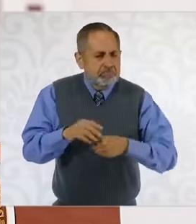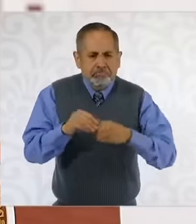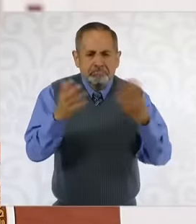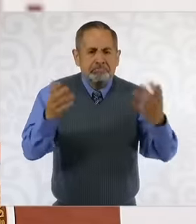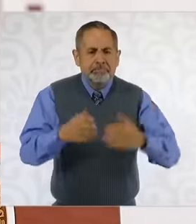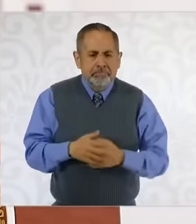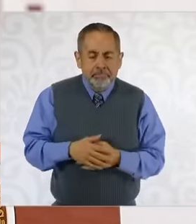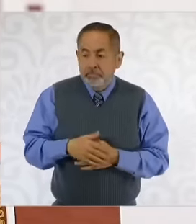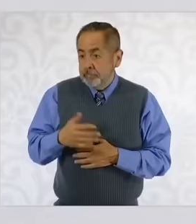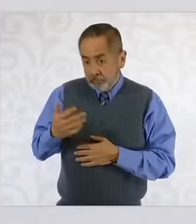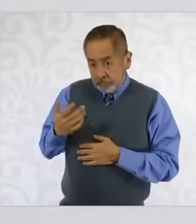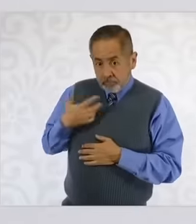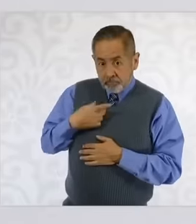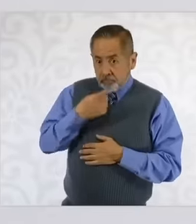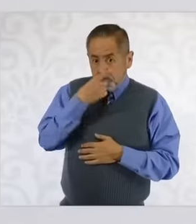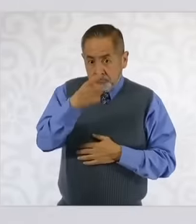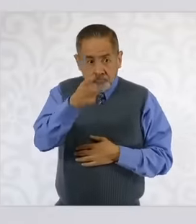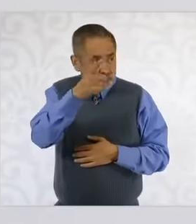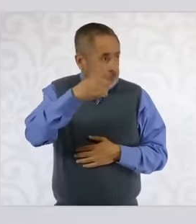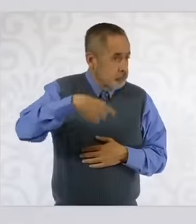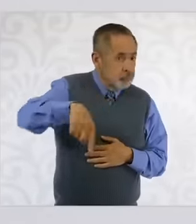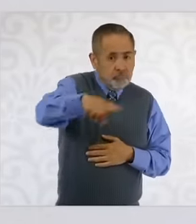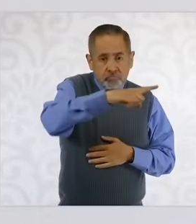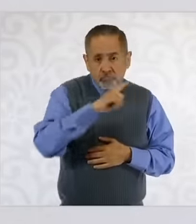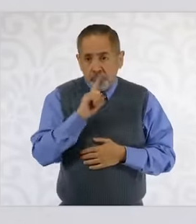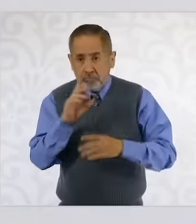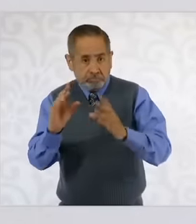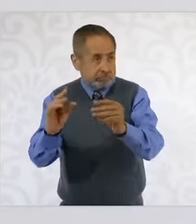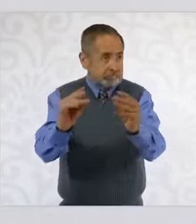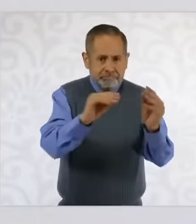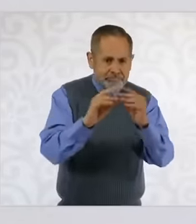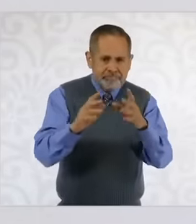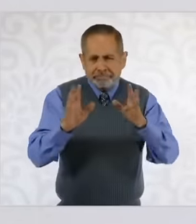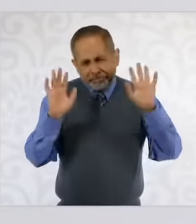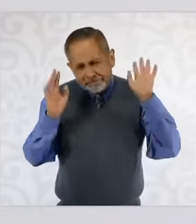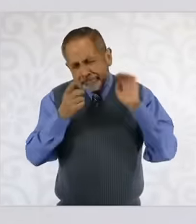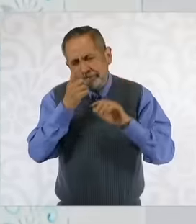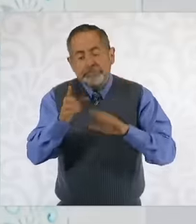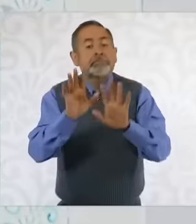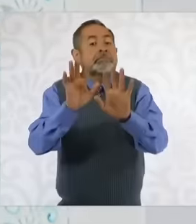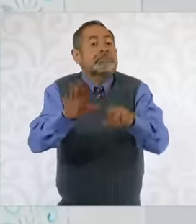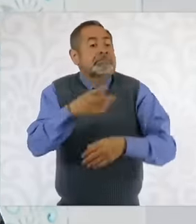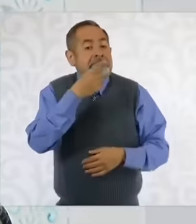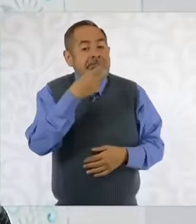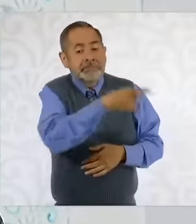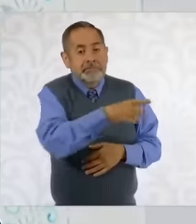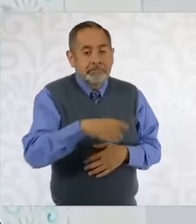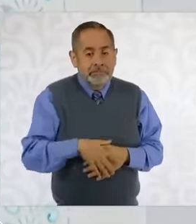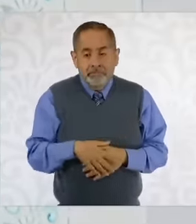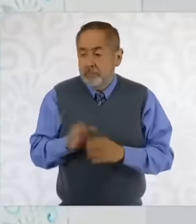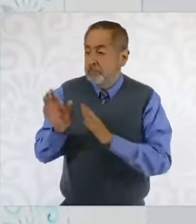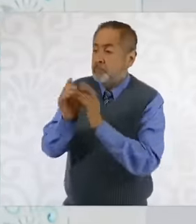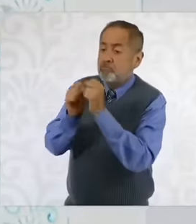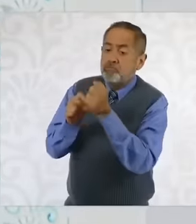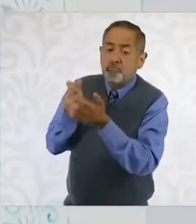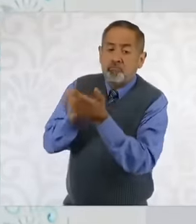to the rats? Well, they already said that we are going to modify the Constitution so that torture is truly accepted.